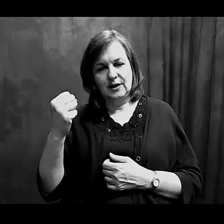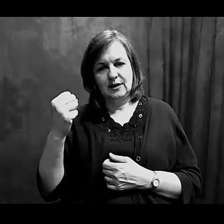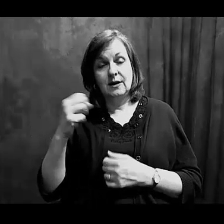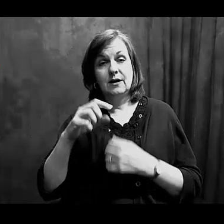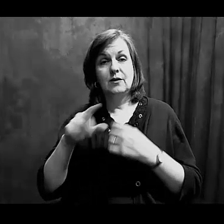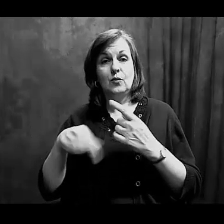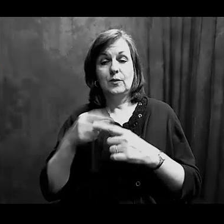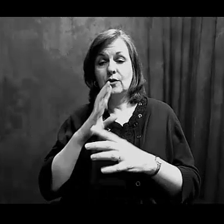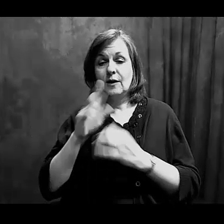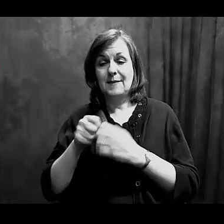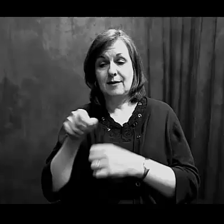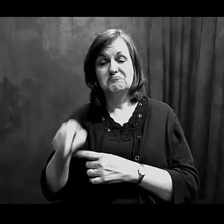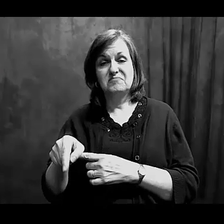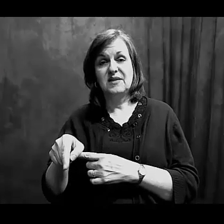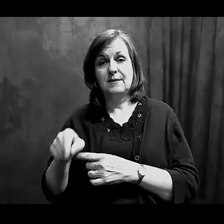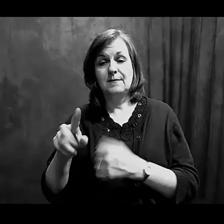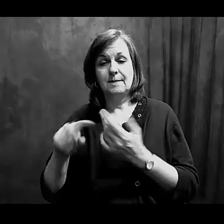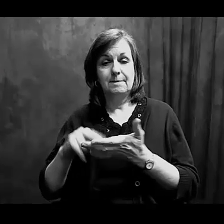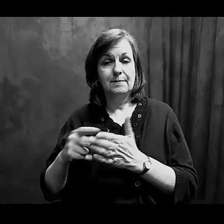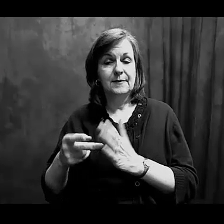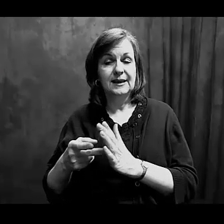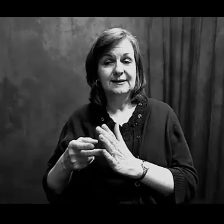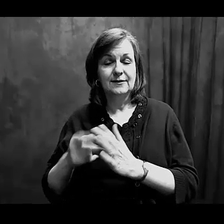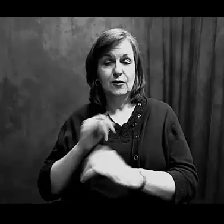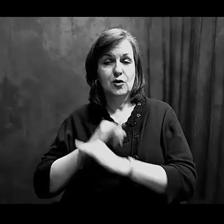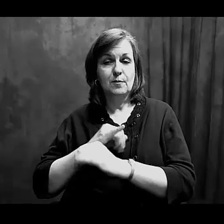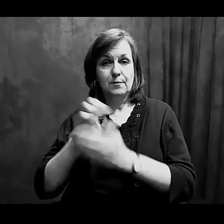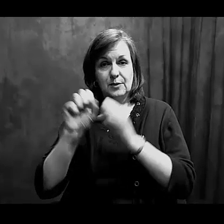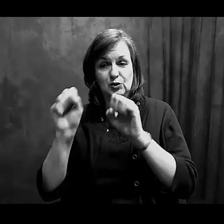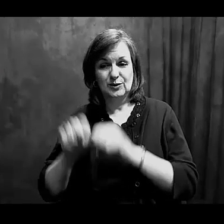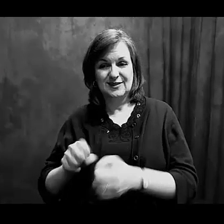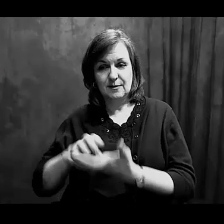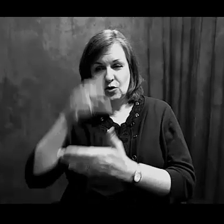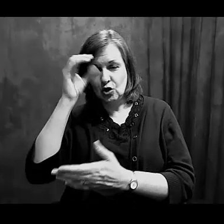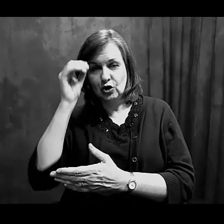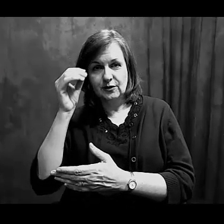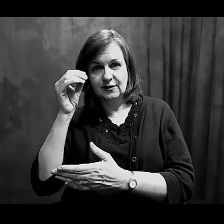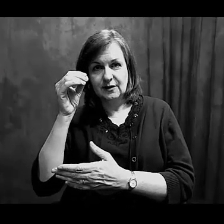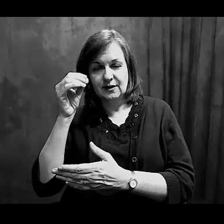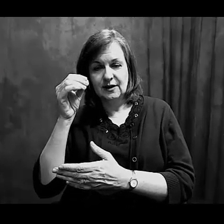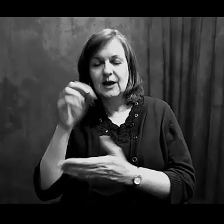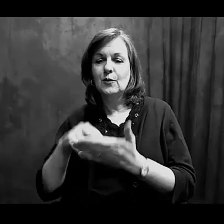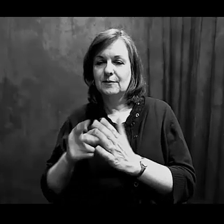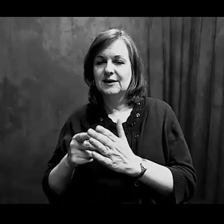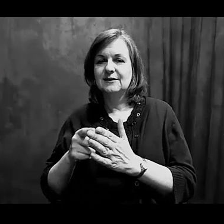your immune system learning we're really are teaching it what is bad and what is good